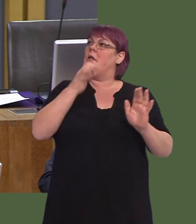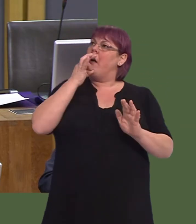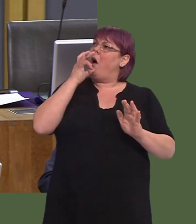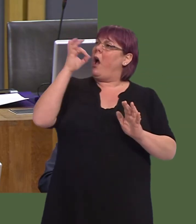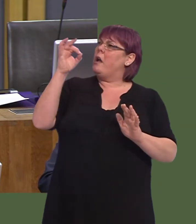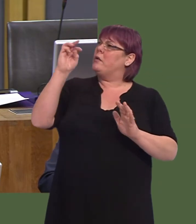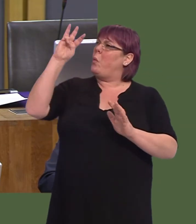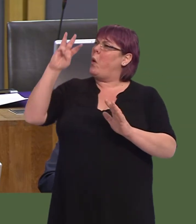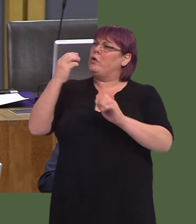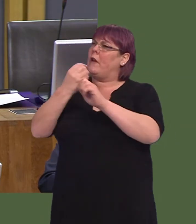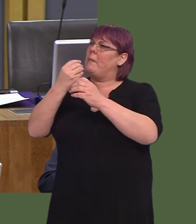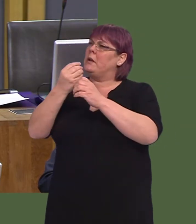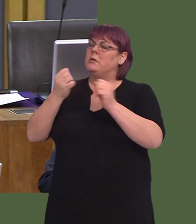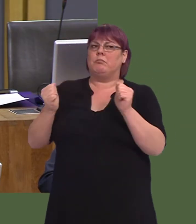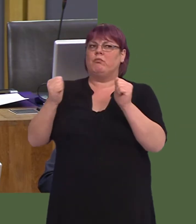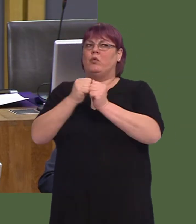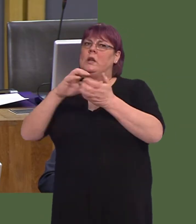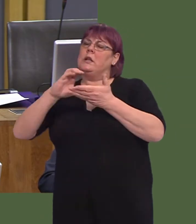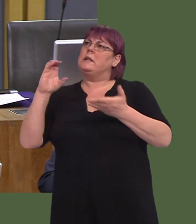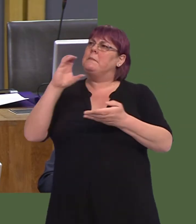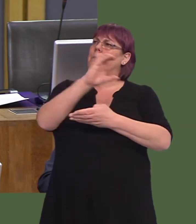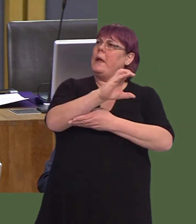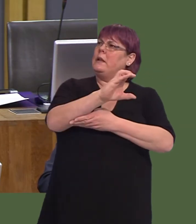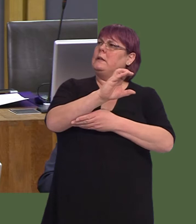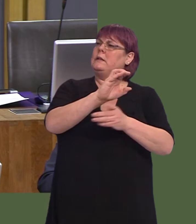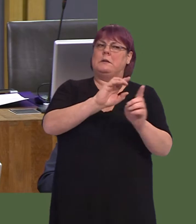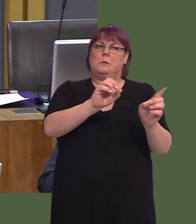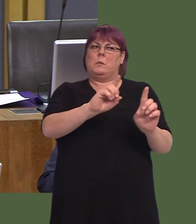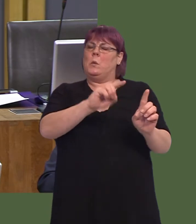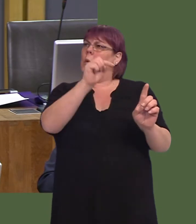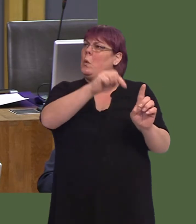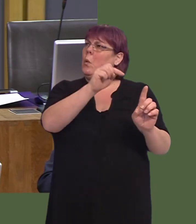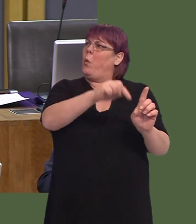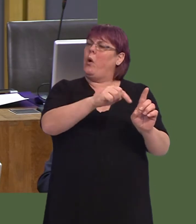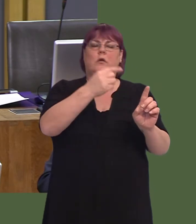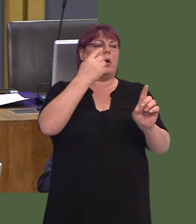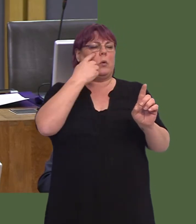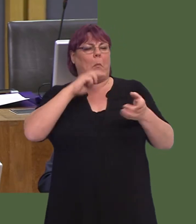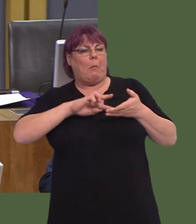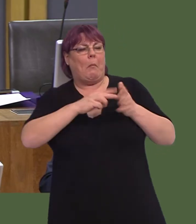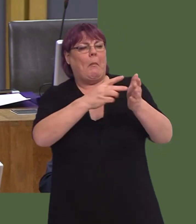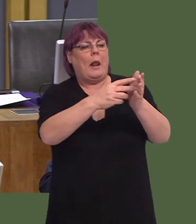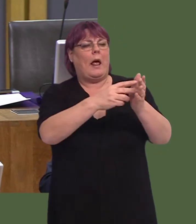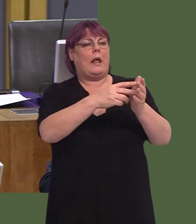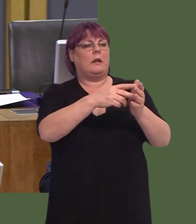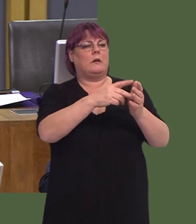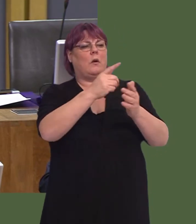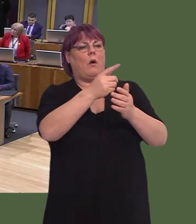or spent on further feasibility and scoping, perhaps, beyond the original ideas of Professor Barry?